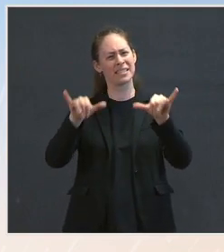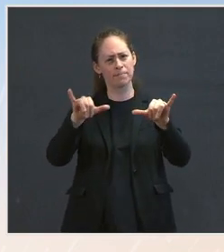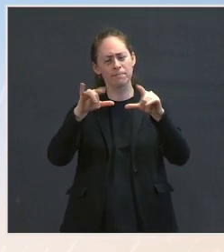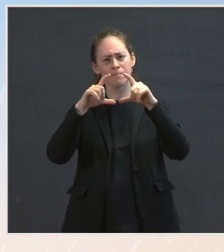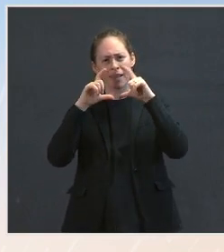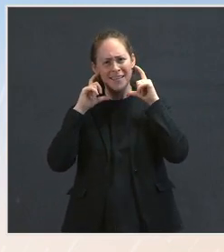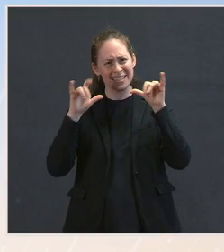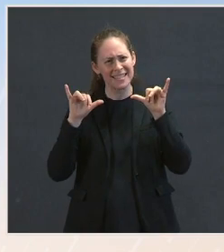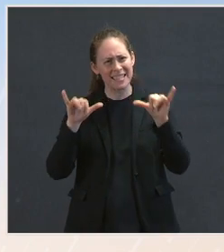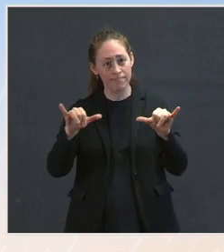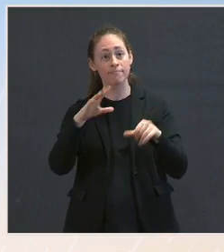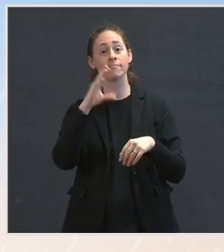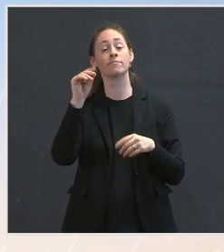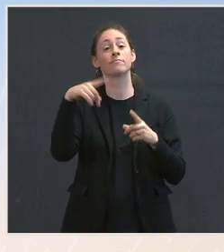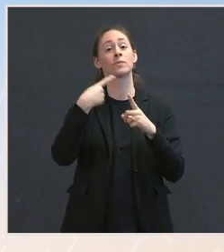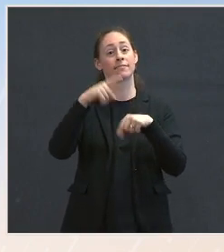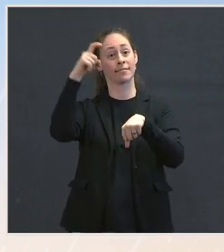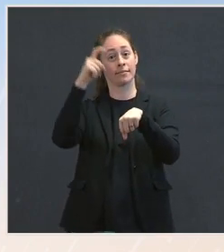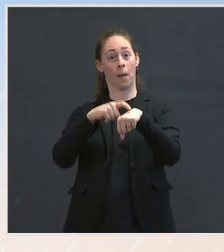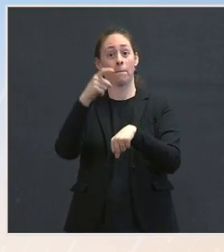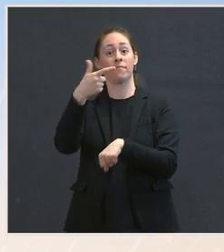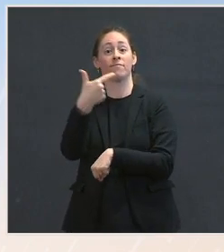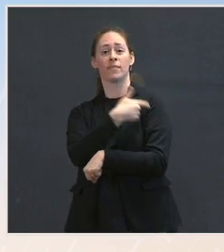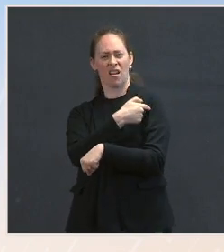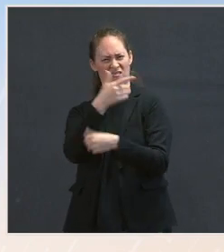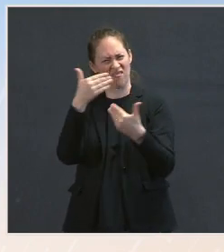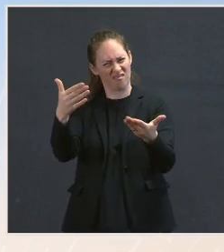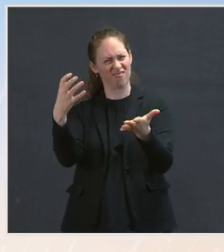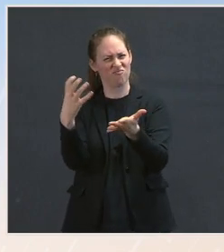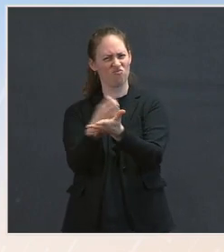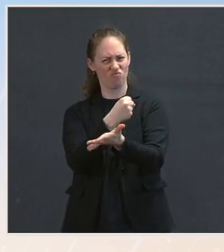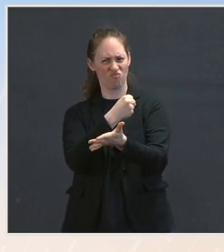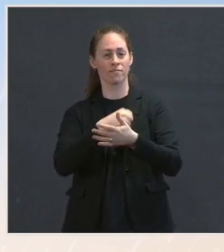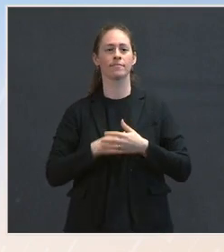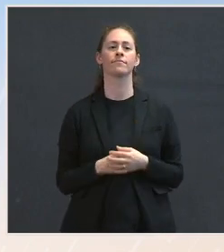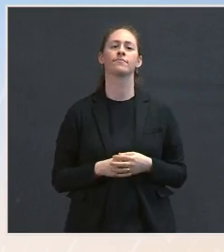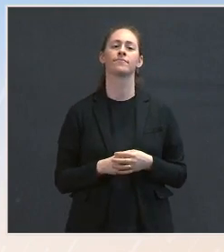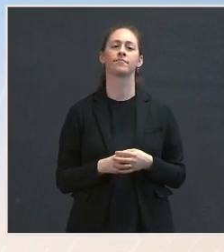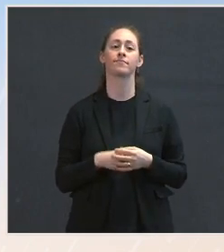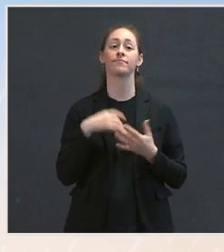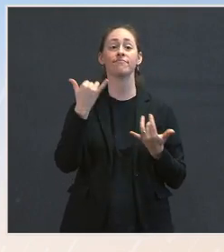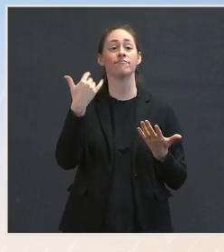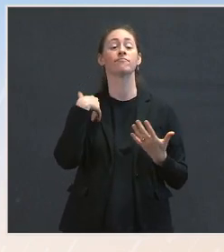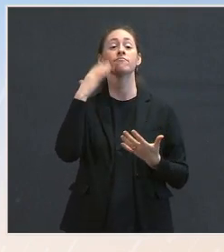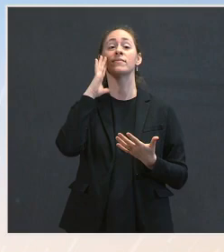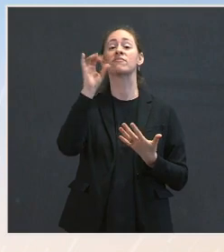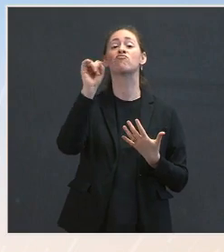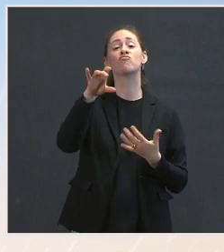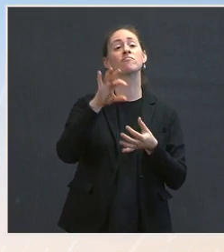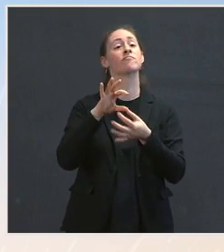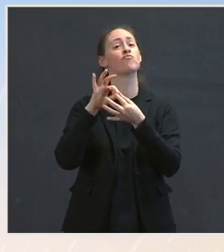I also have some brief updates on the winter storm that affected a few states last week. As many of you saw, last night the President